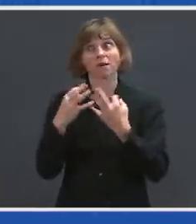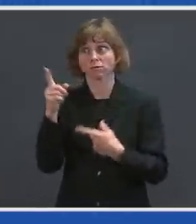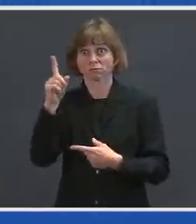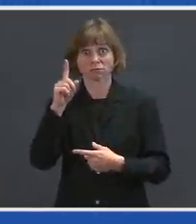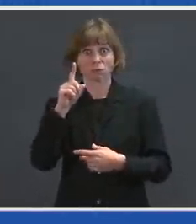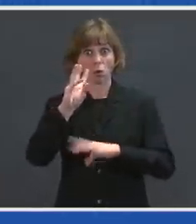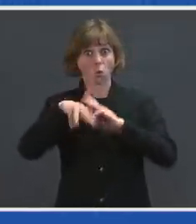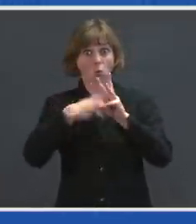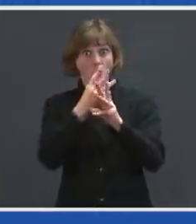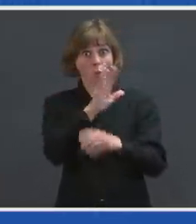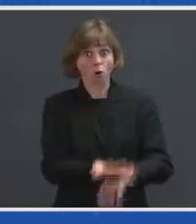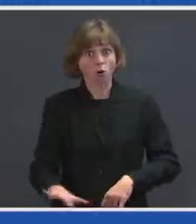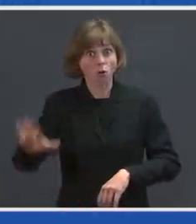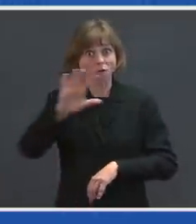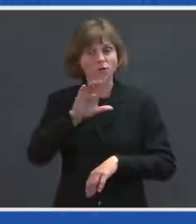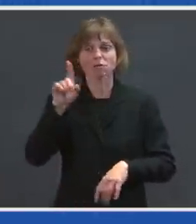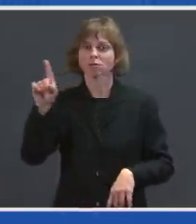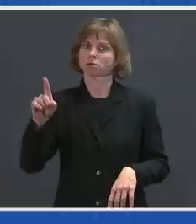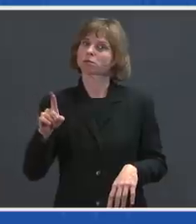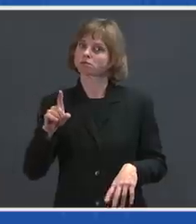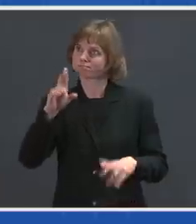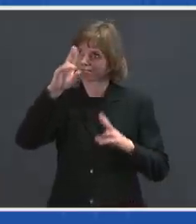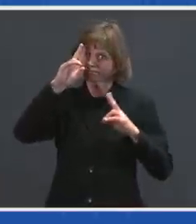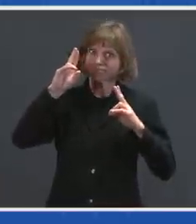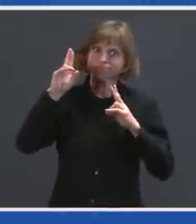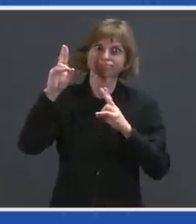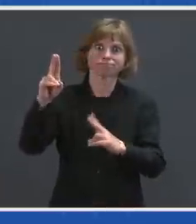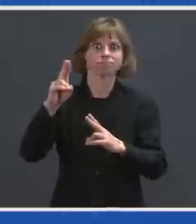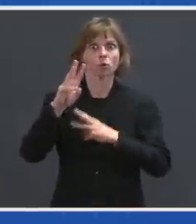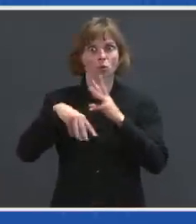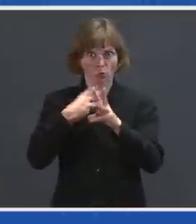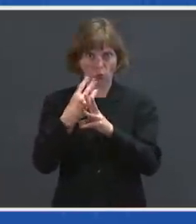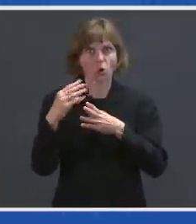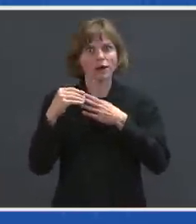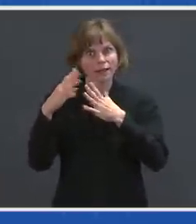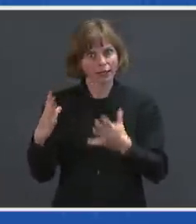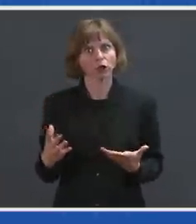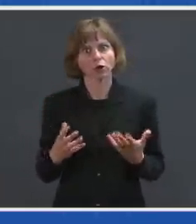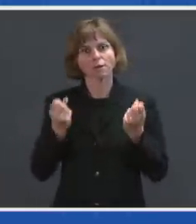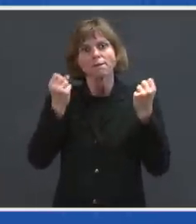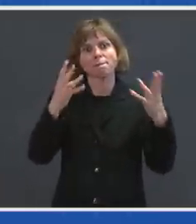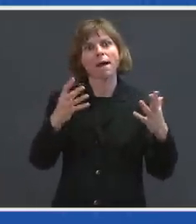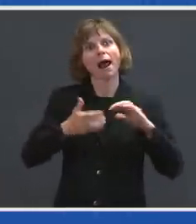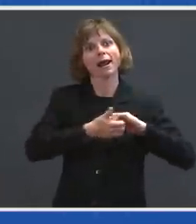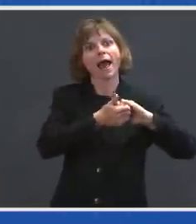President Biden is a distinguished world leader who commands the respect of allies and adversaries alike.